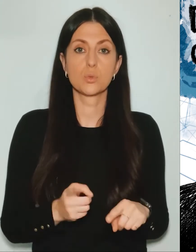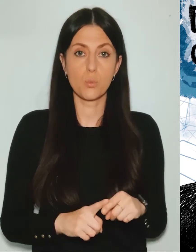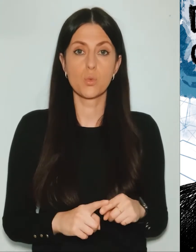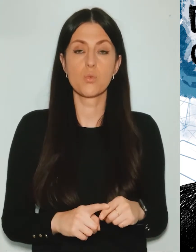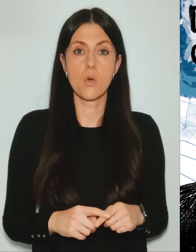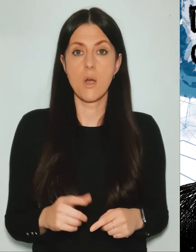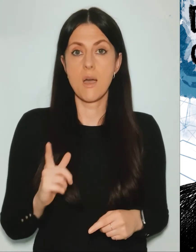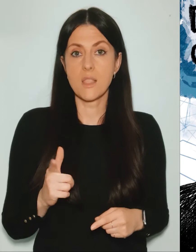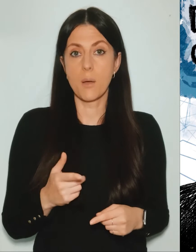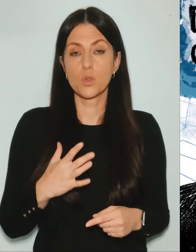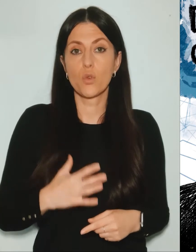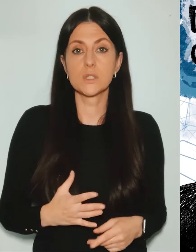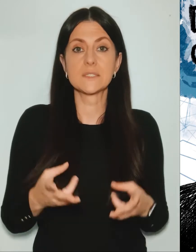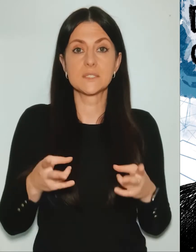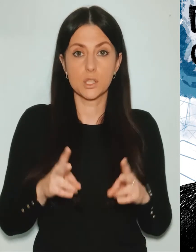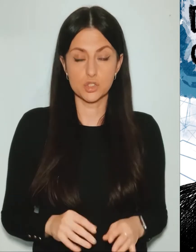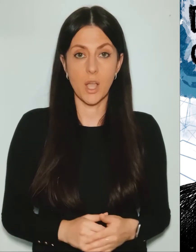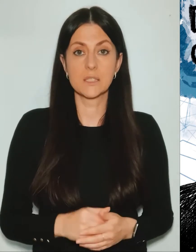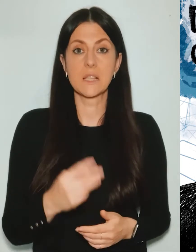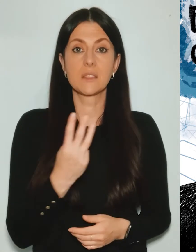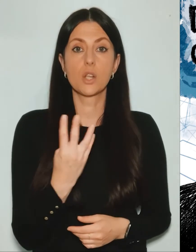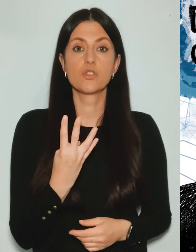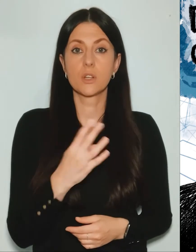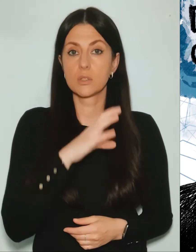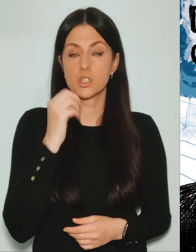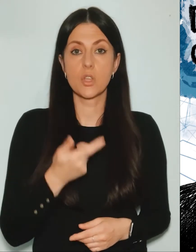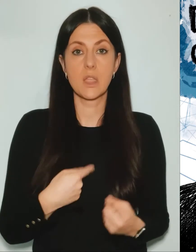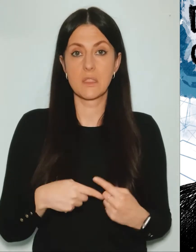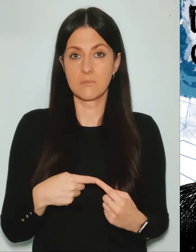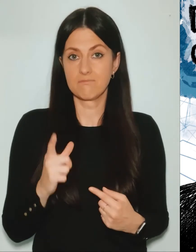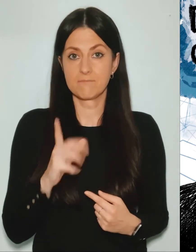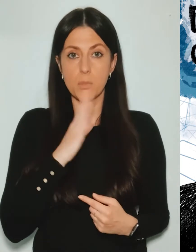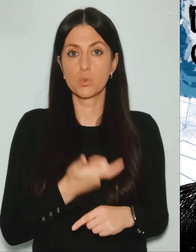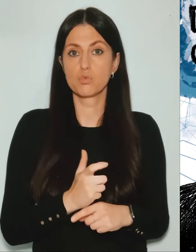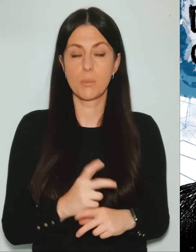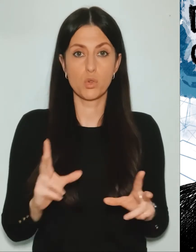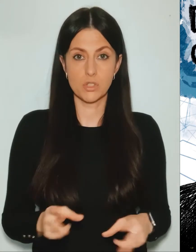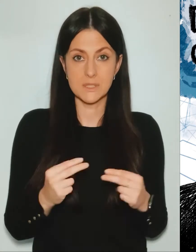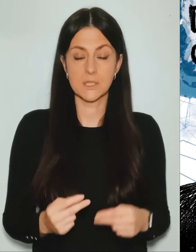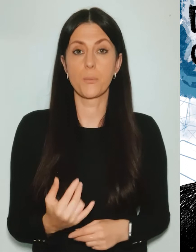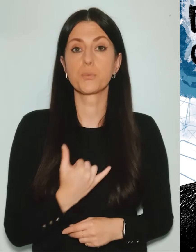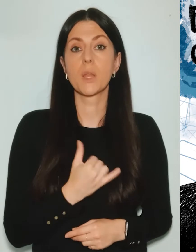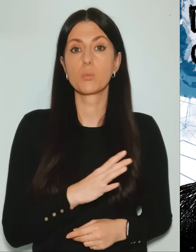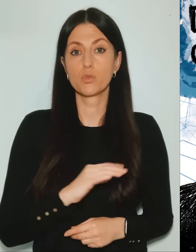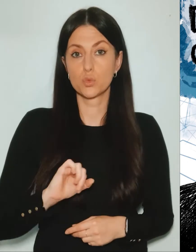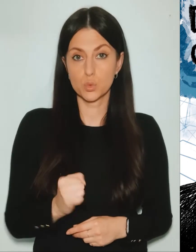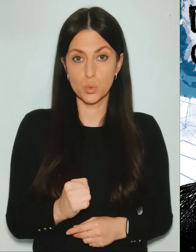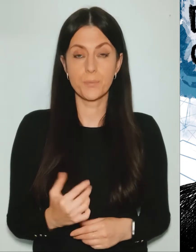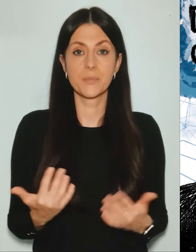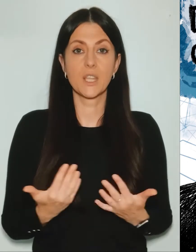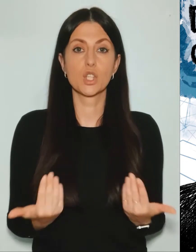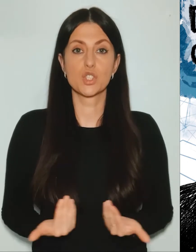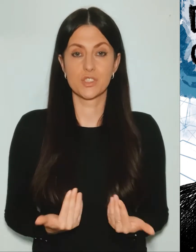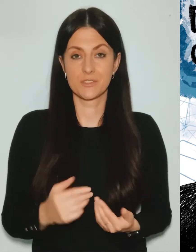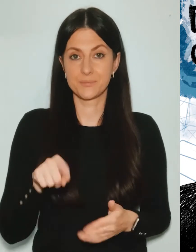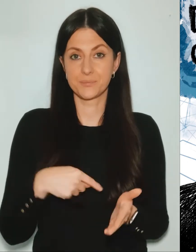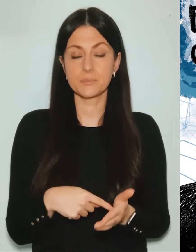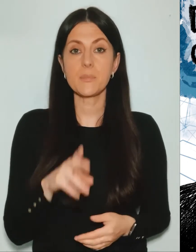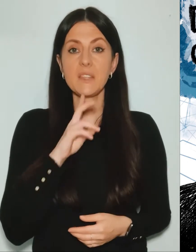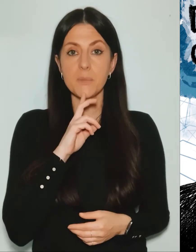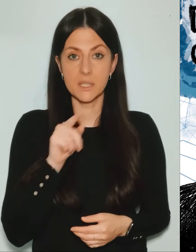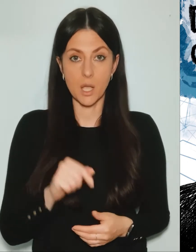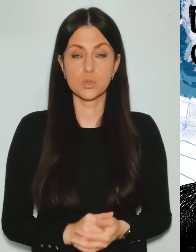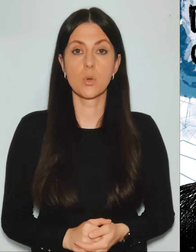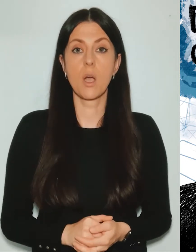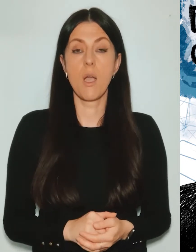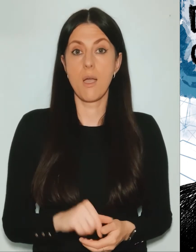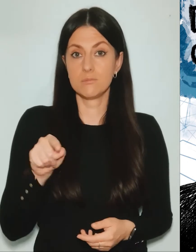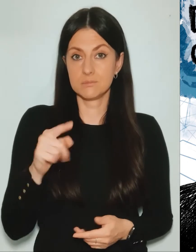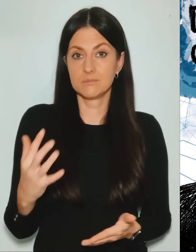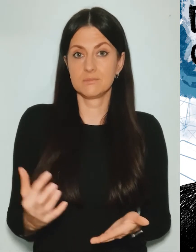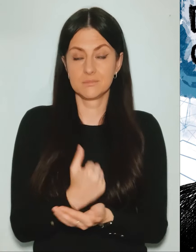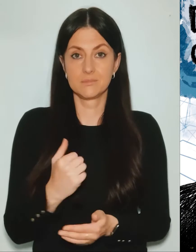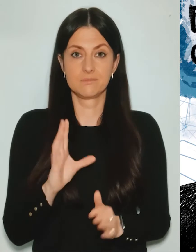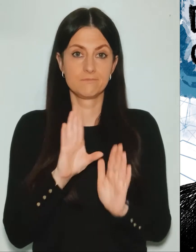For the third and fourth nights, we were very lucky with our mother, because I had a friend who had lived in Berdyansk, and he found us a shelter at his friend's house.